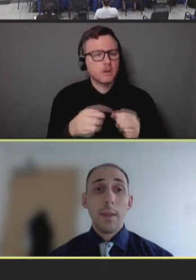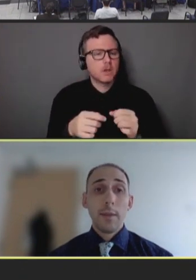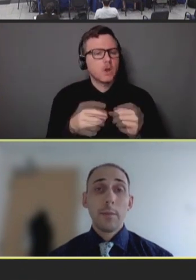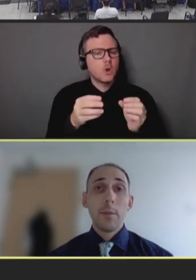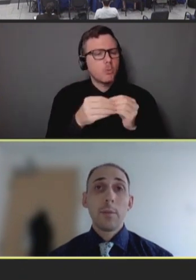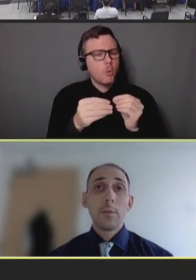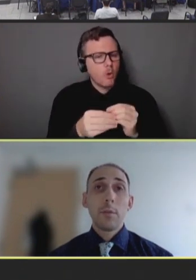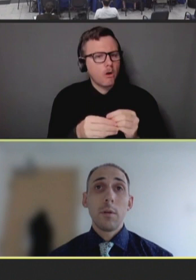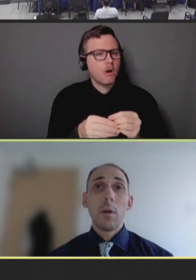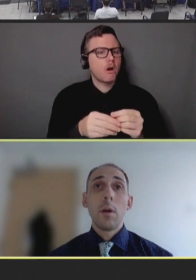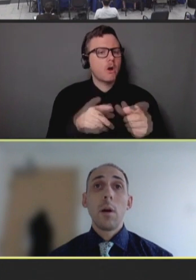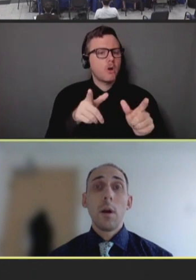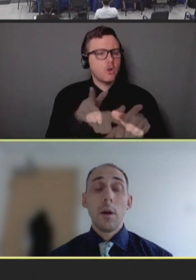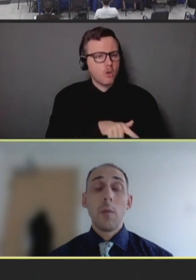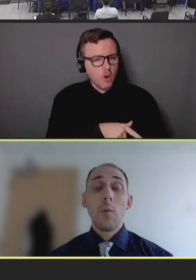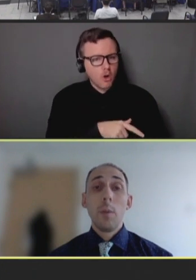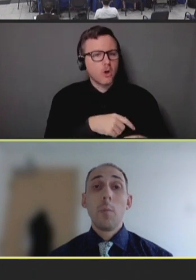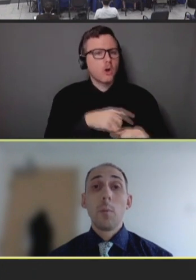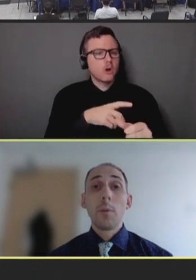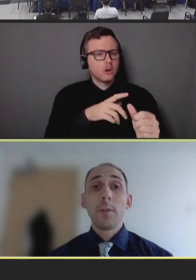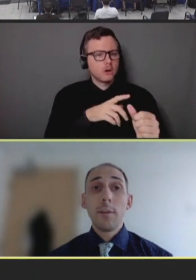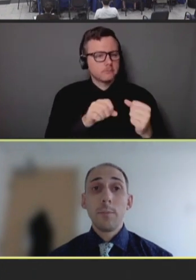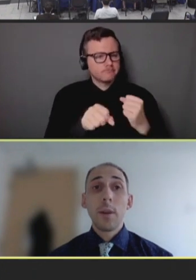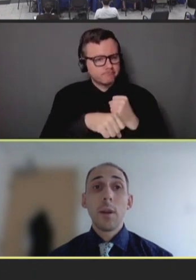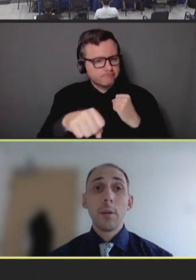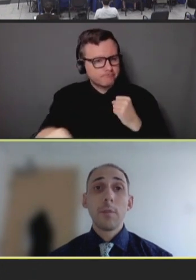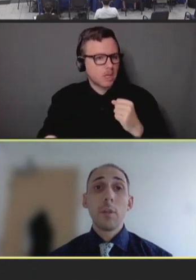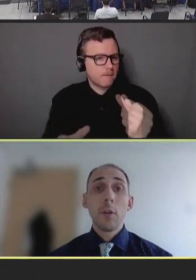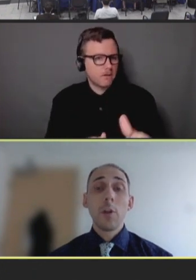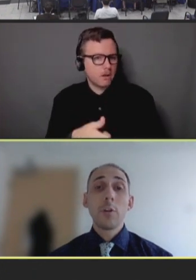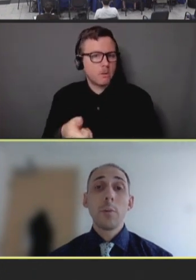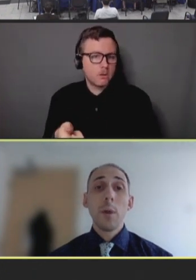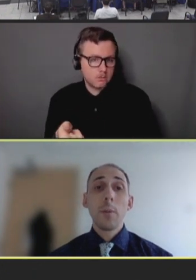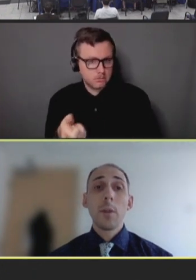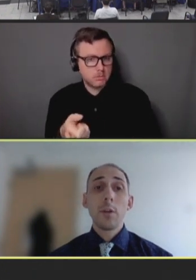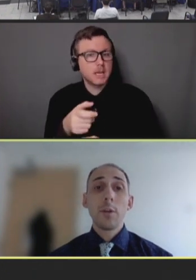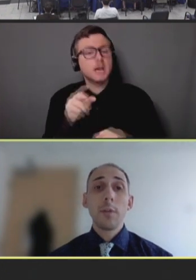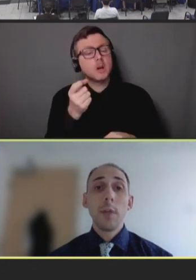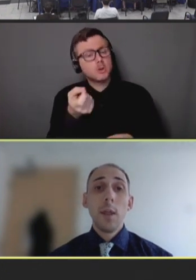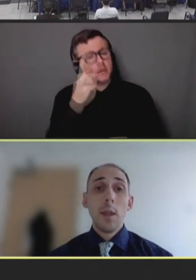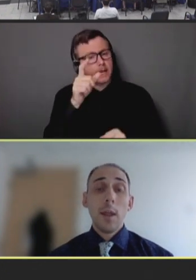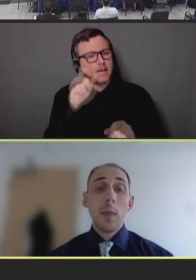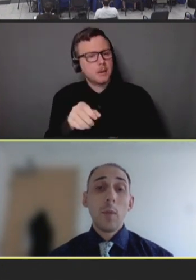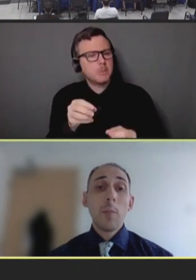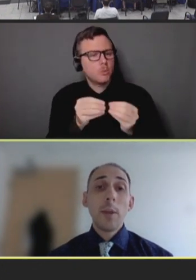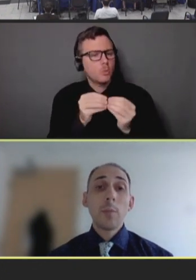The estimates will be more precise because of the larger populations, and we can benchmark